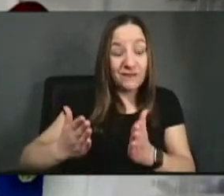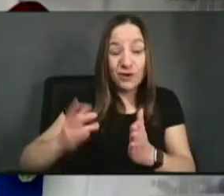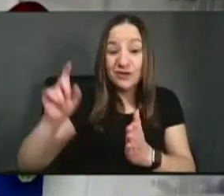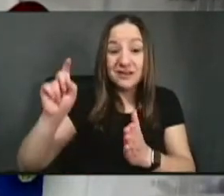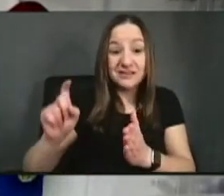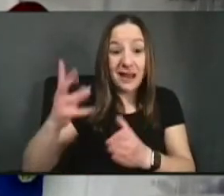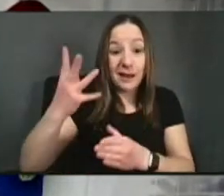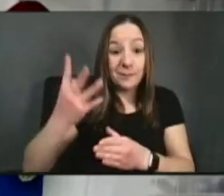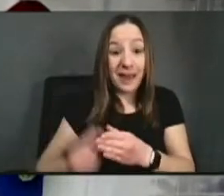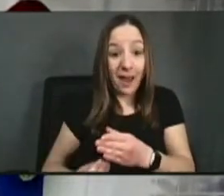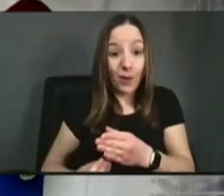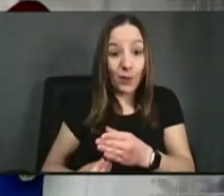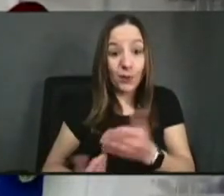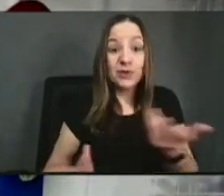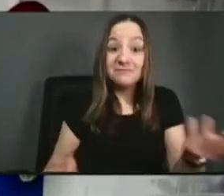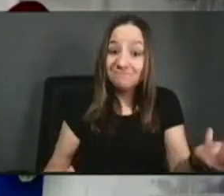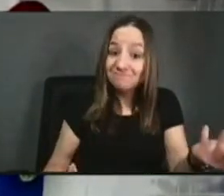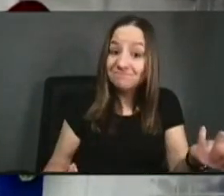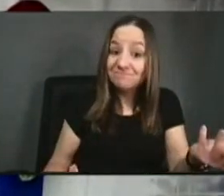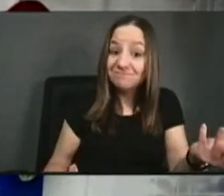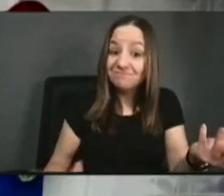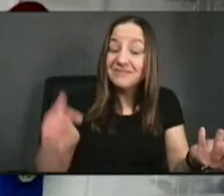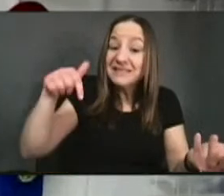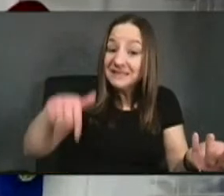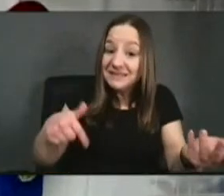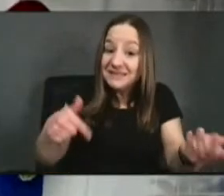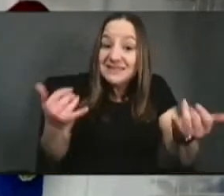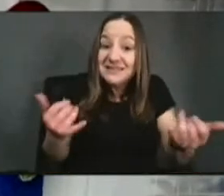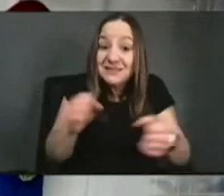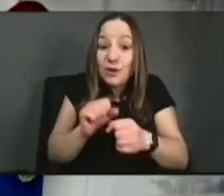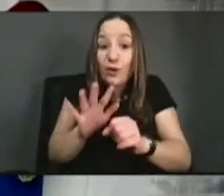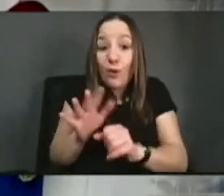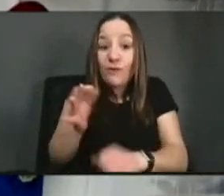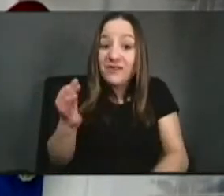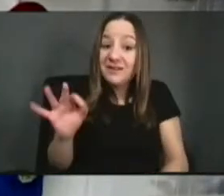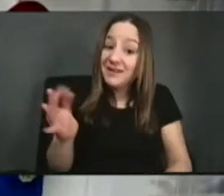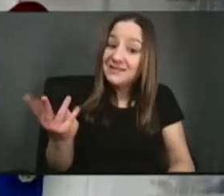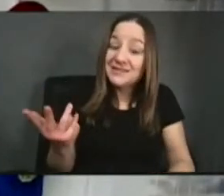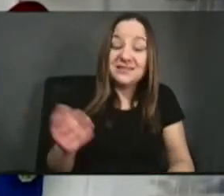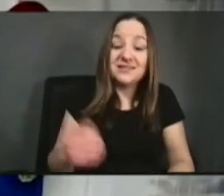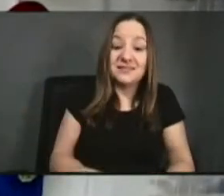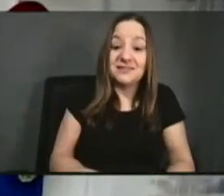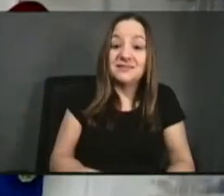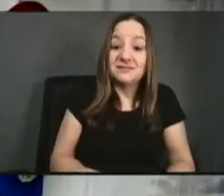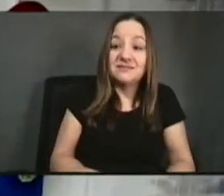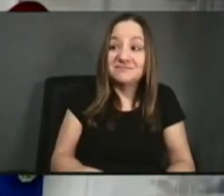transportation drivers out and again, you know, we're dealing